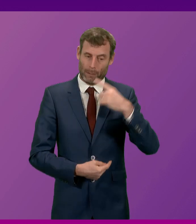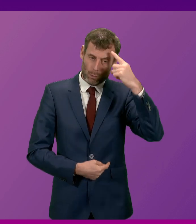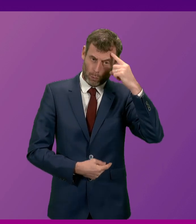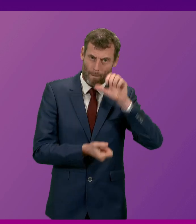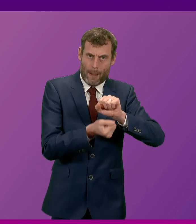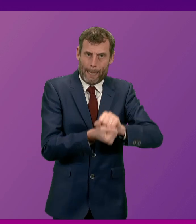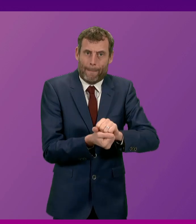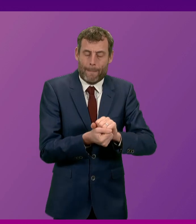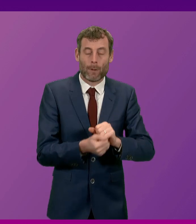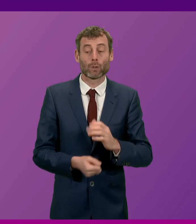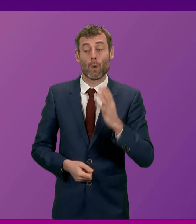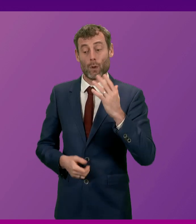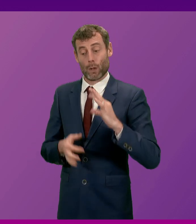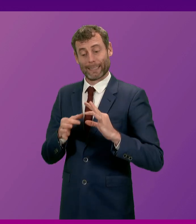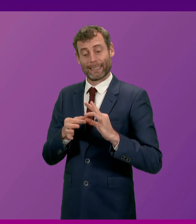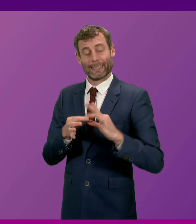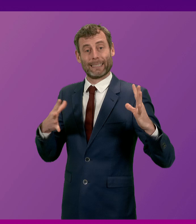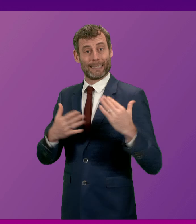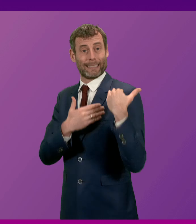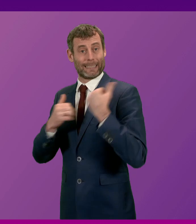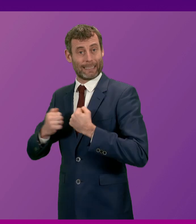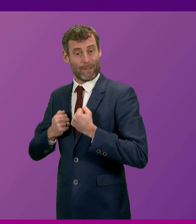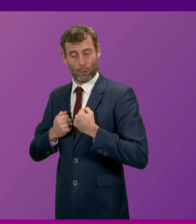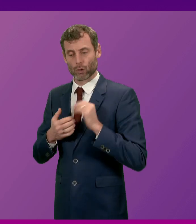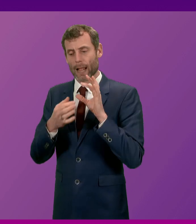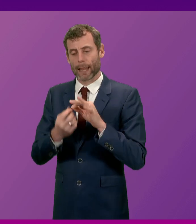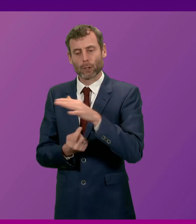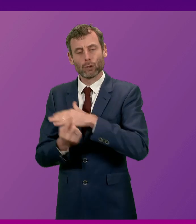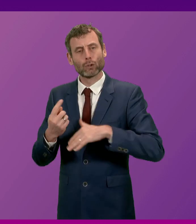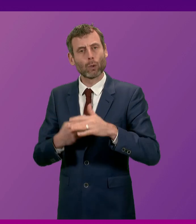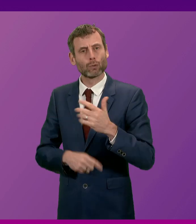the devolution of social security benefits to Parliament that have enhanced the provision